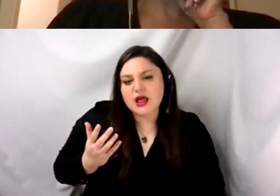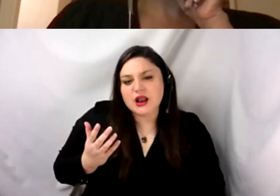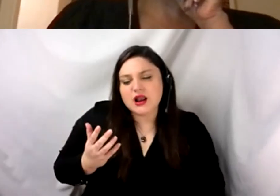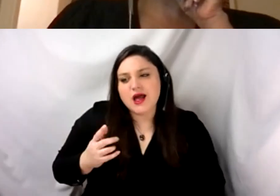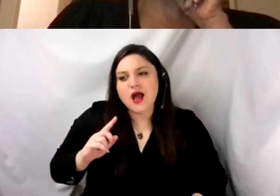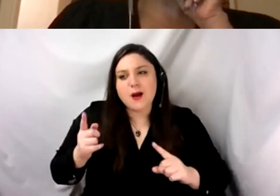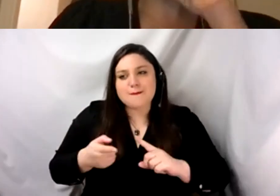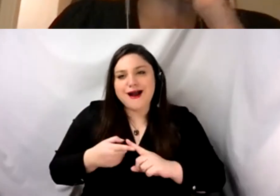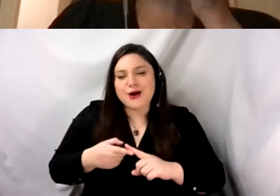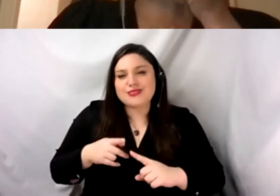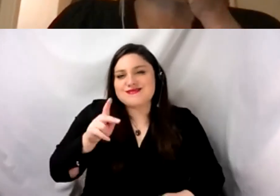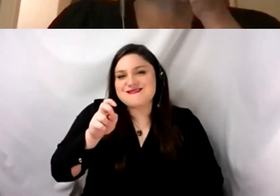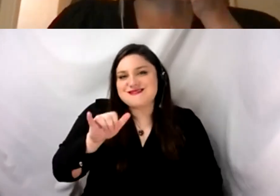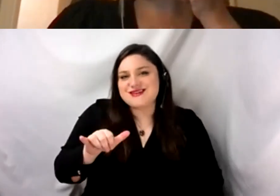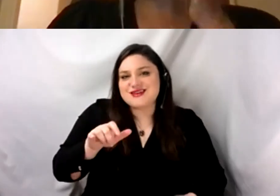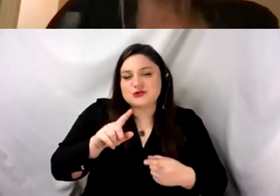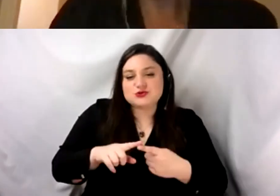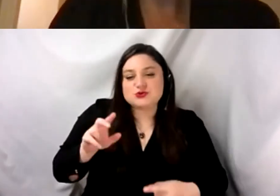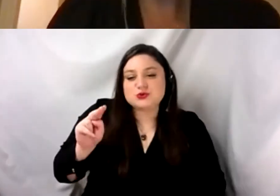mandate has affected your venues. Or more on what you have been hearing